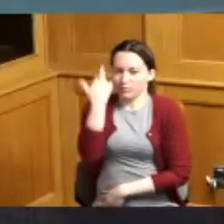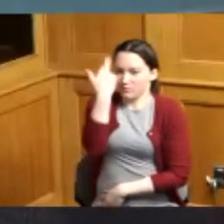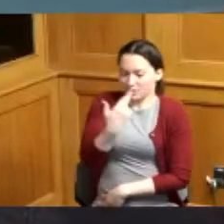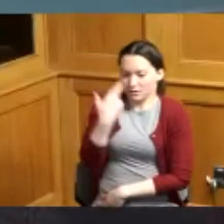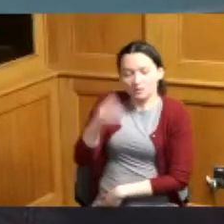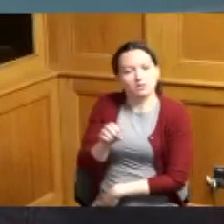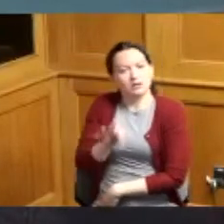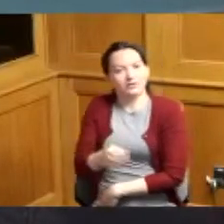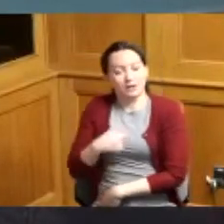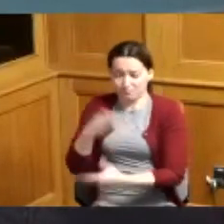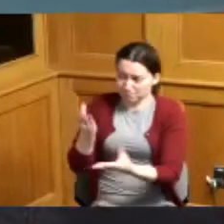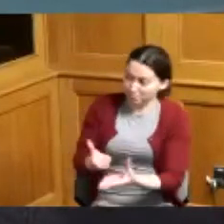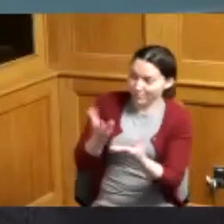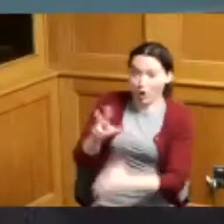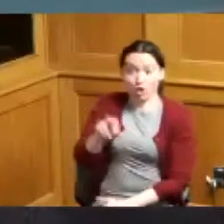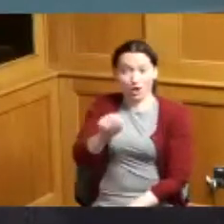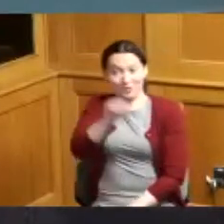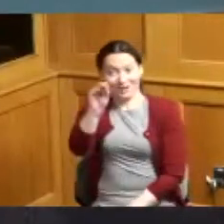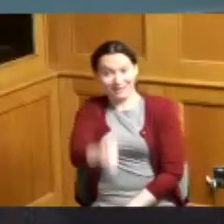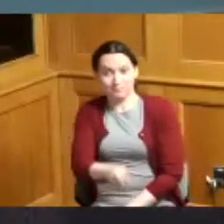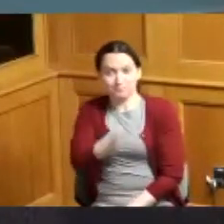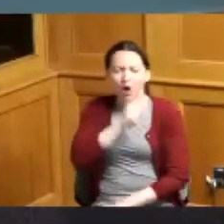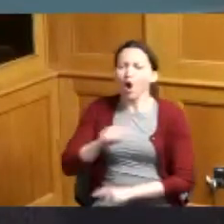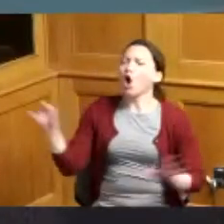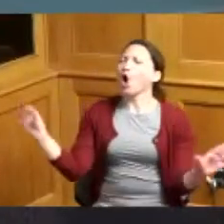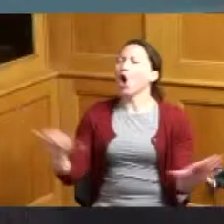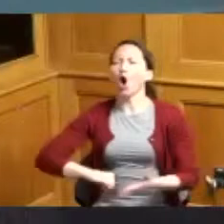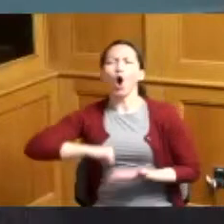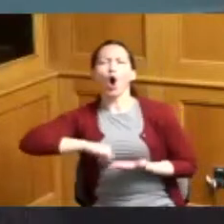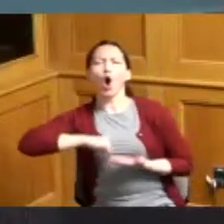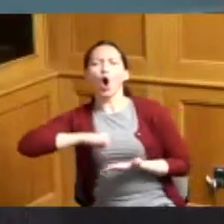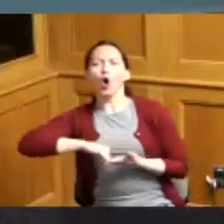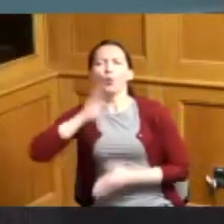you know if I bring up the 30 I don't want to hear well we can't do it we're gonna go broke